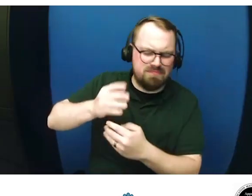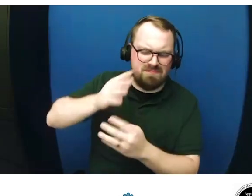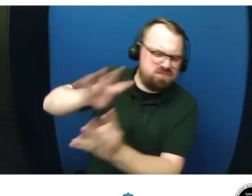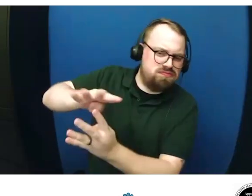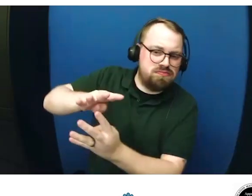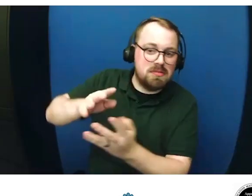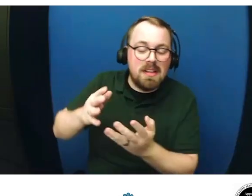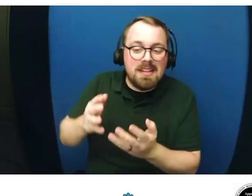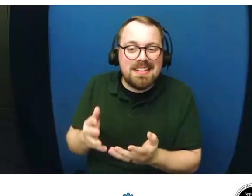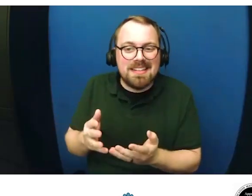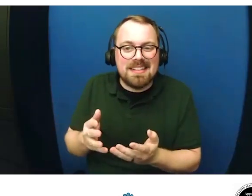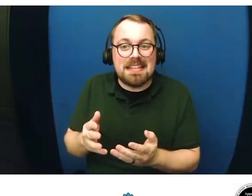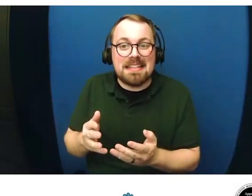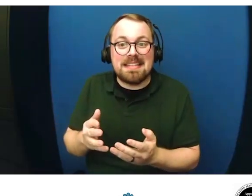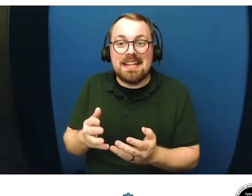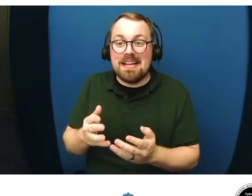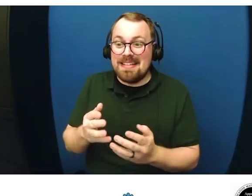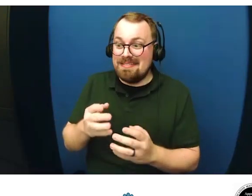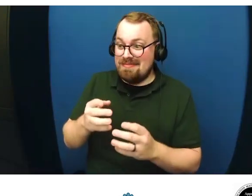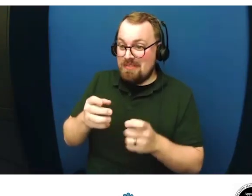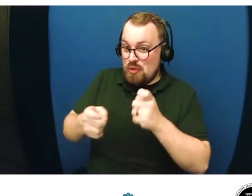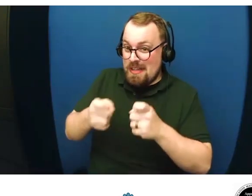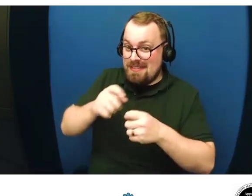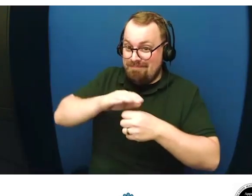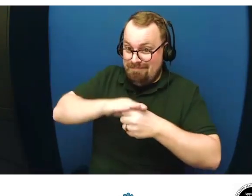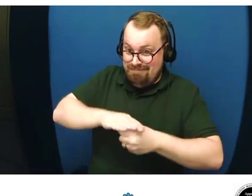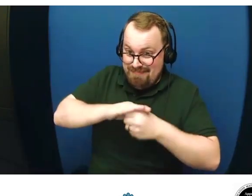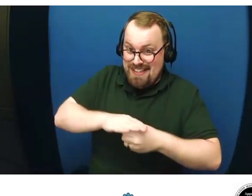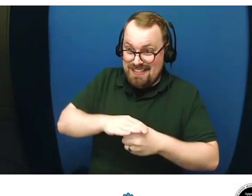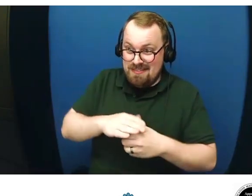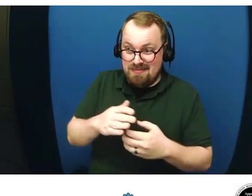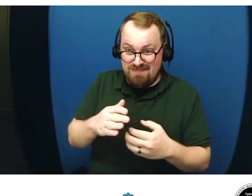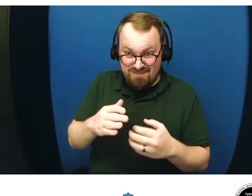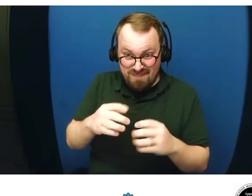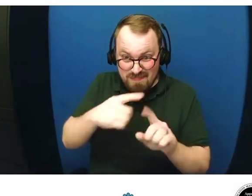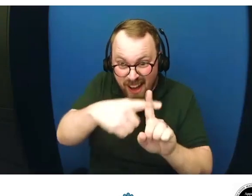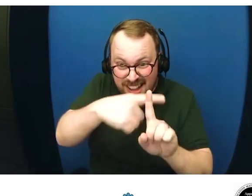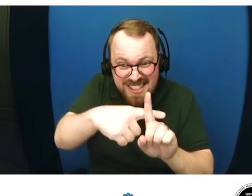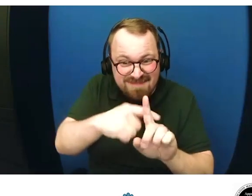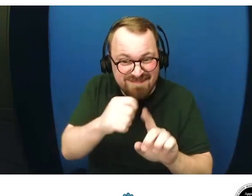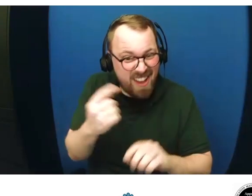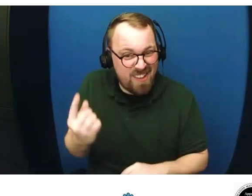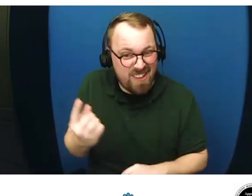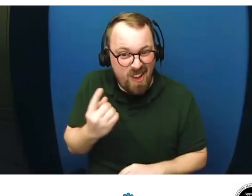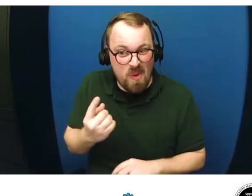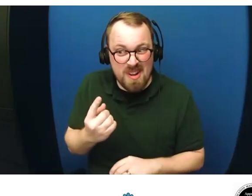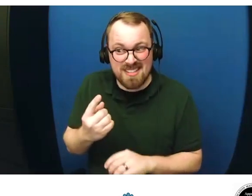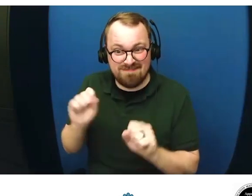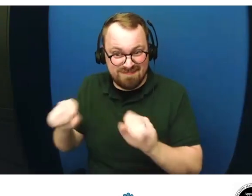it isn't always a positive stress management strategy, but it's helpful for us to know